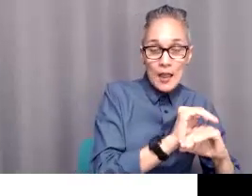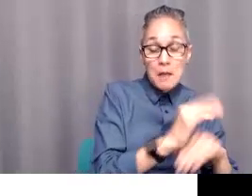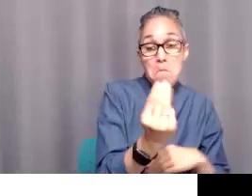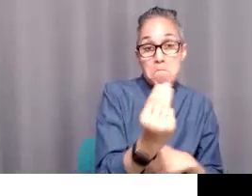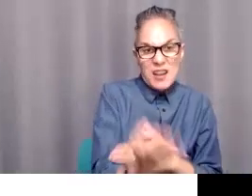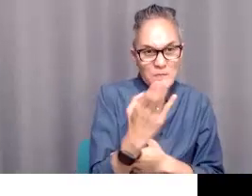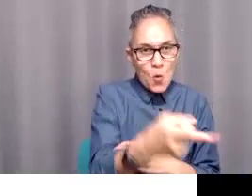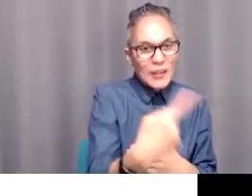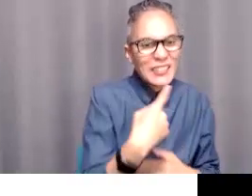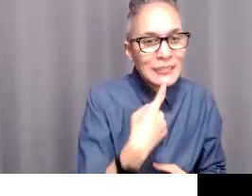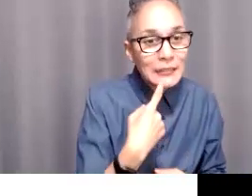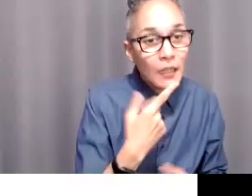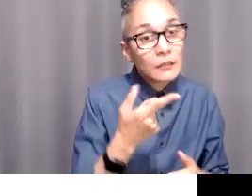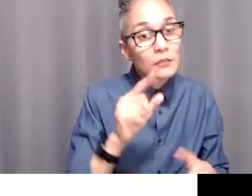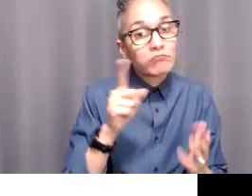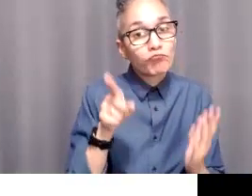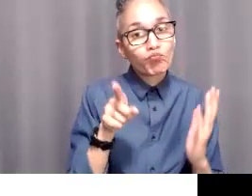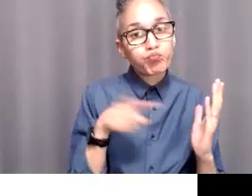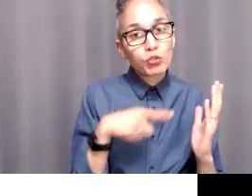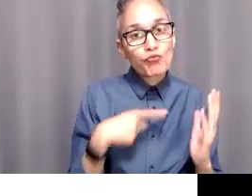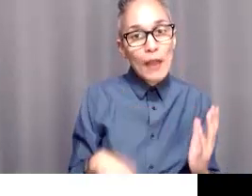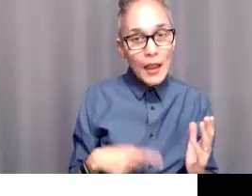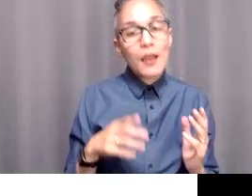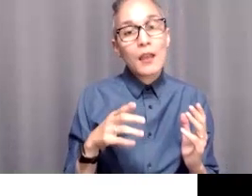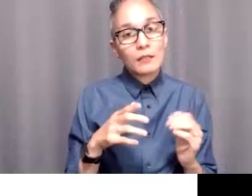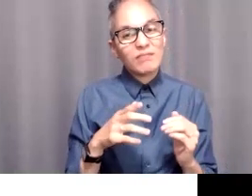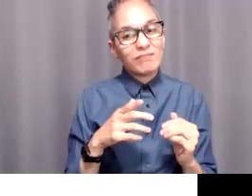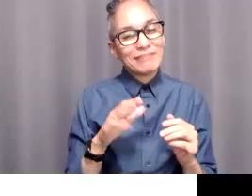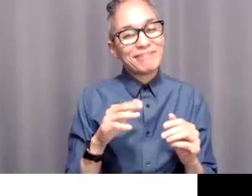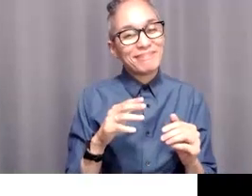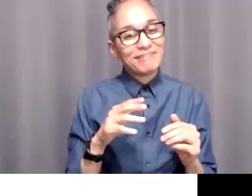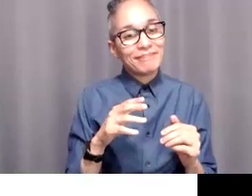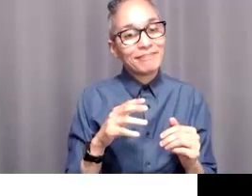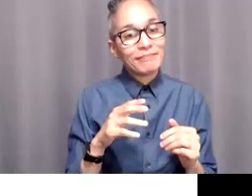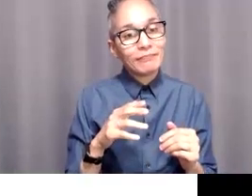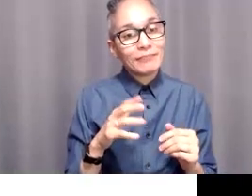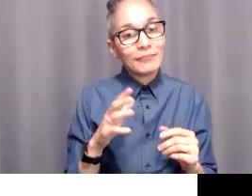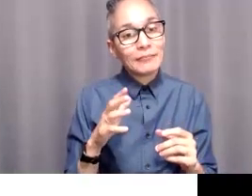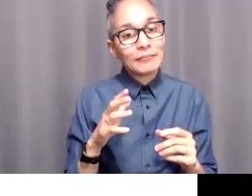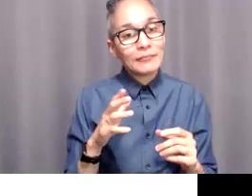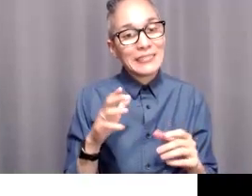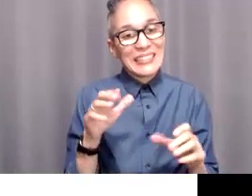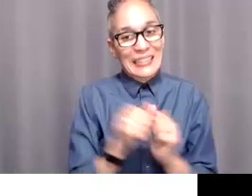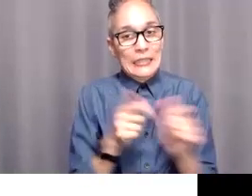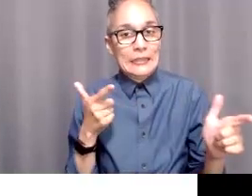up, she, does grading within the feedback. Sorry, within the, the, the SpeedGrader,